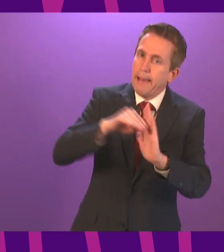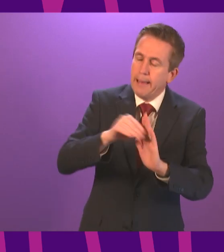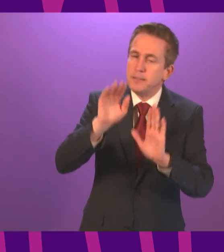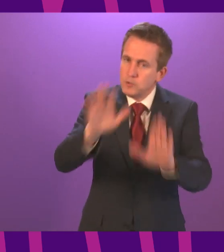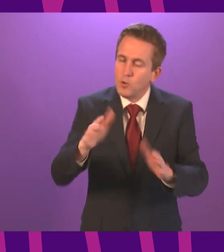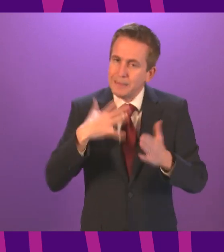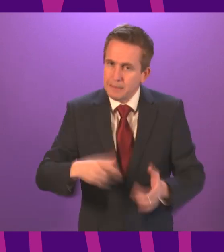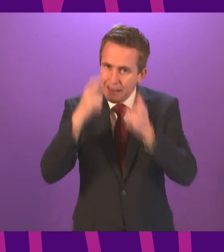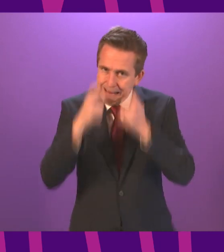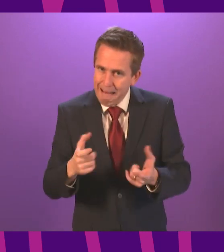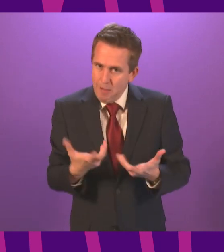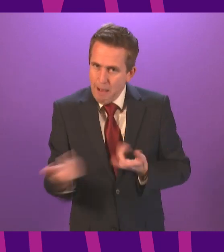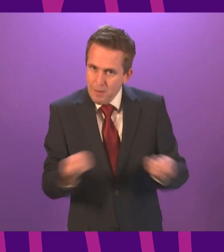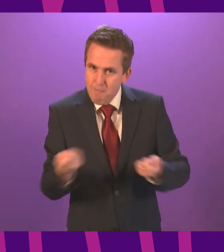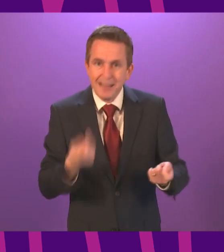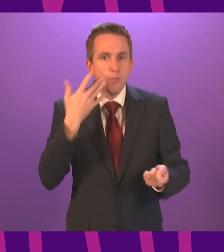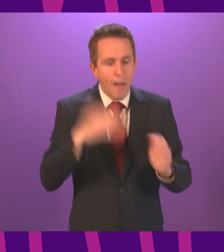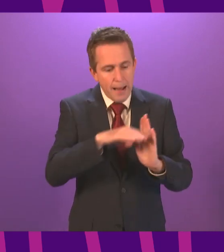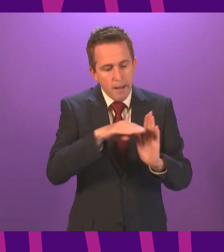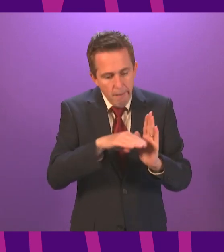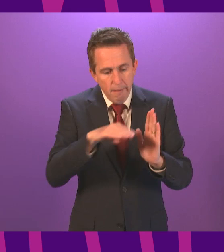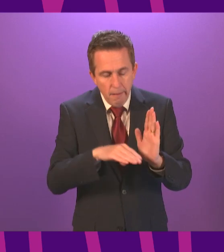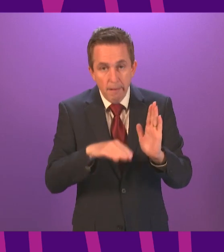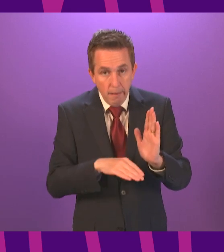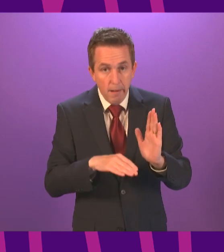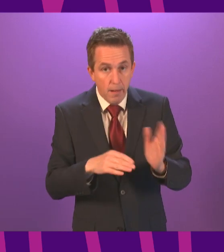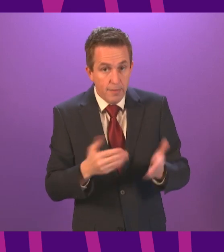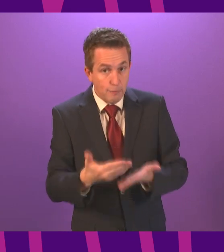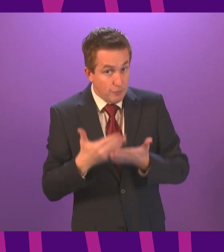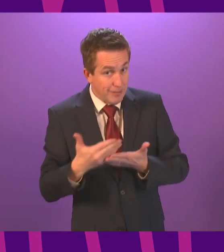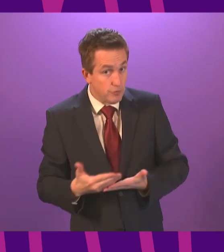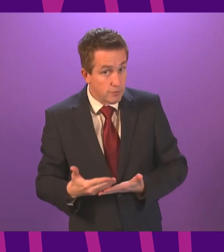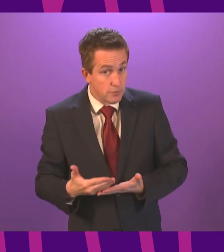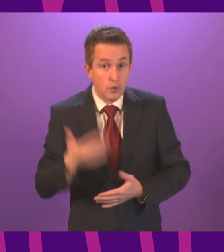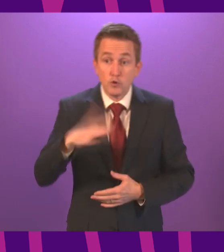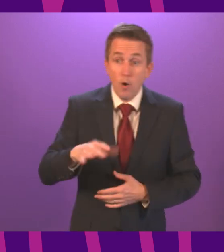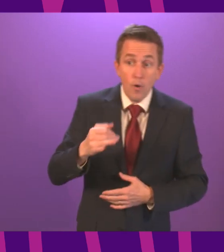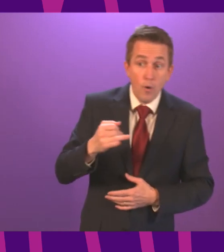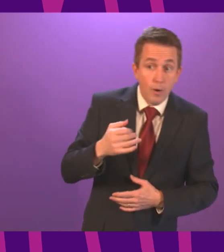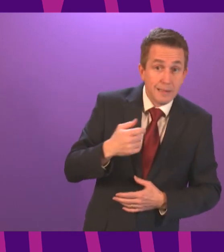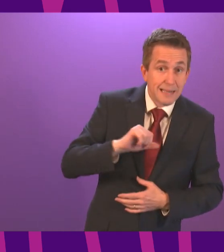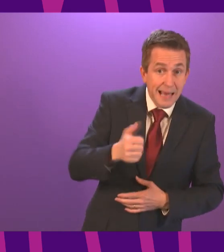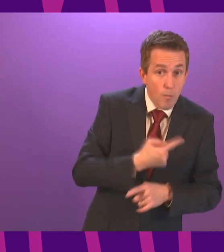I hope that, in the weeks to come, there will be better news for West Lothian, as well as